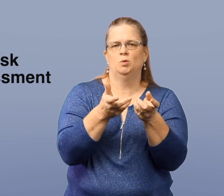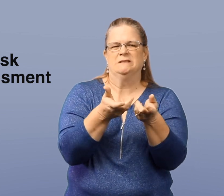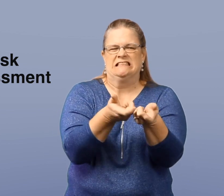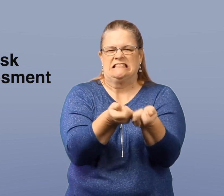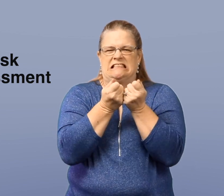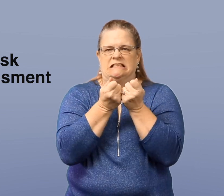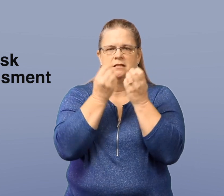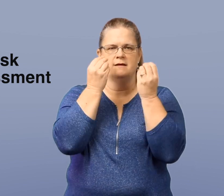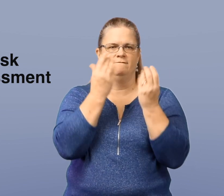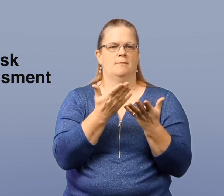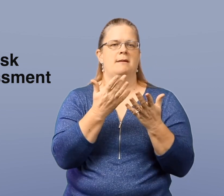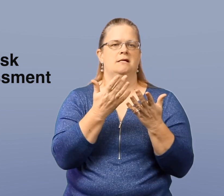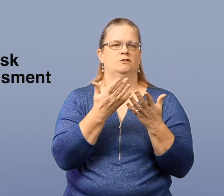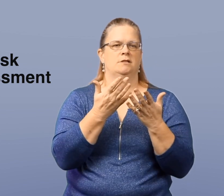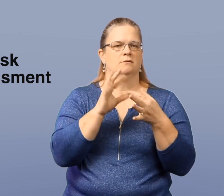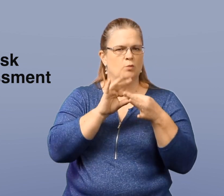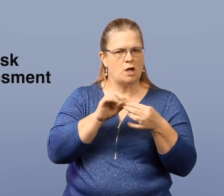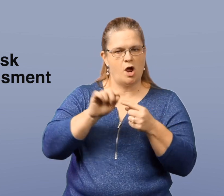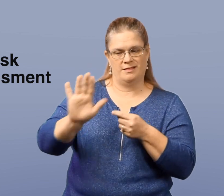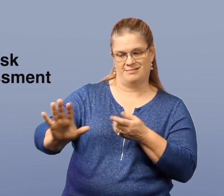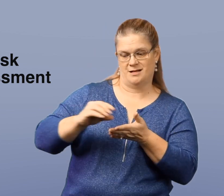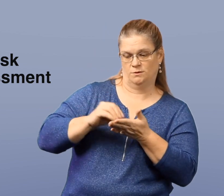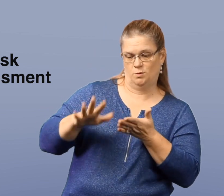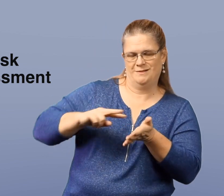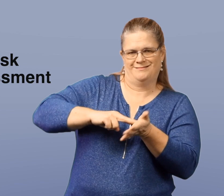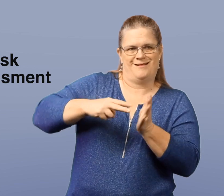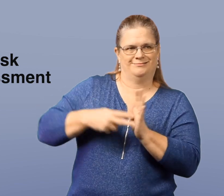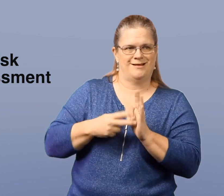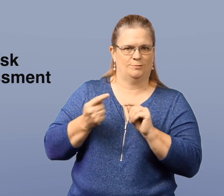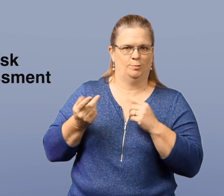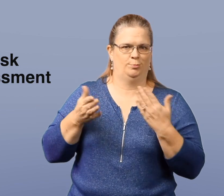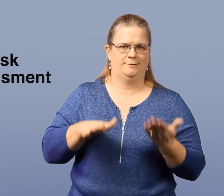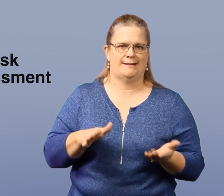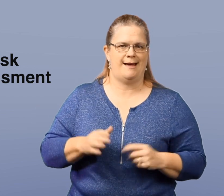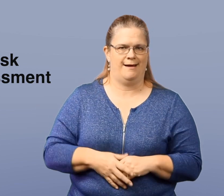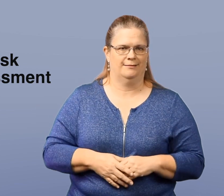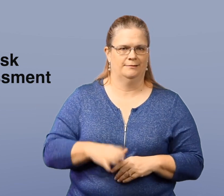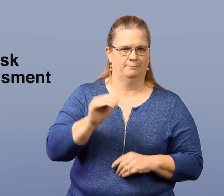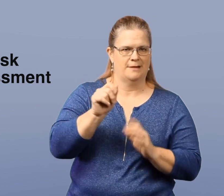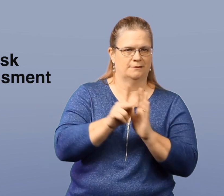This assessment is designed to elicit information regarding the student's intent